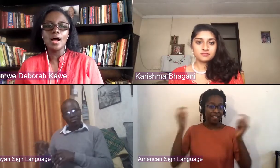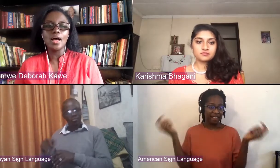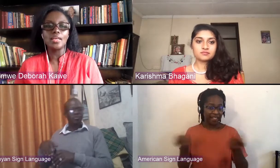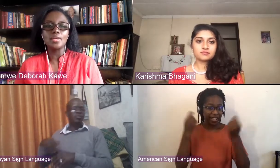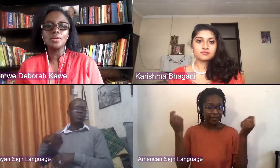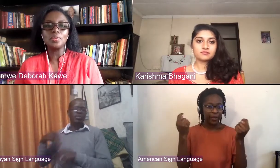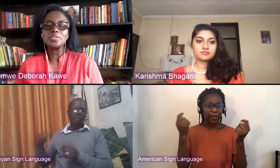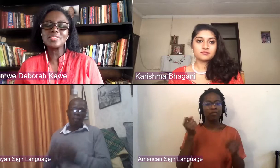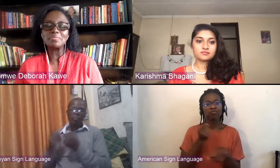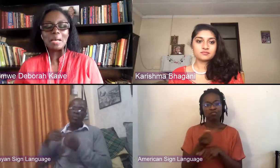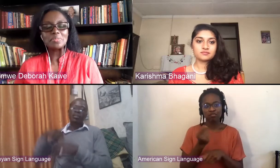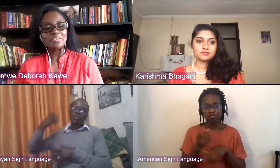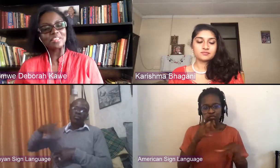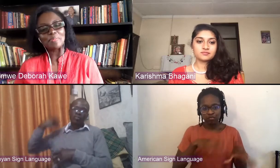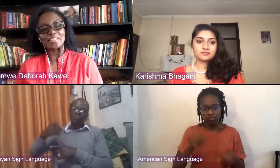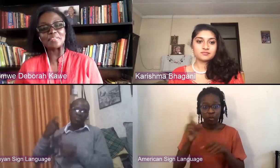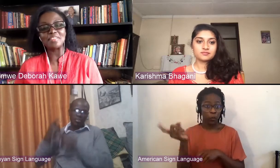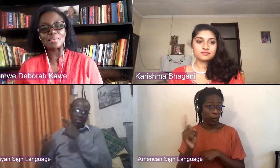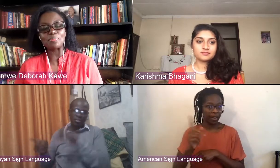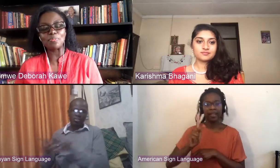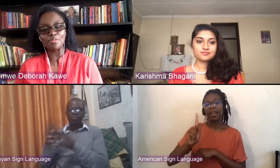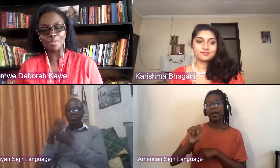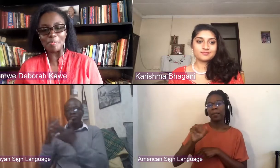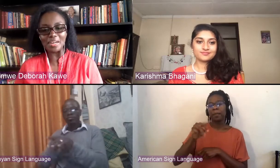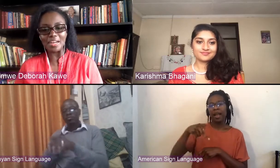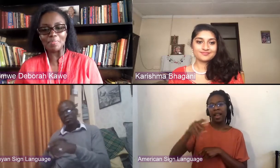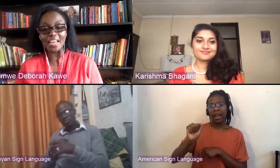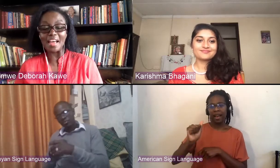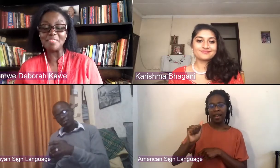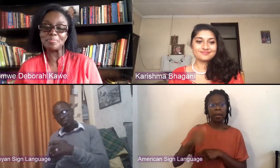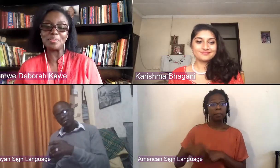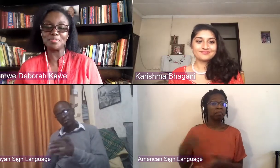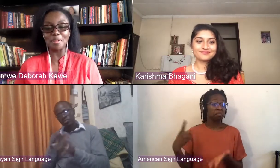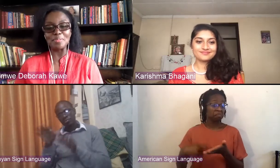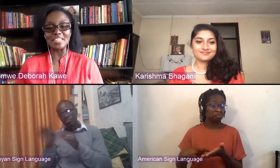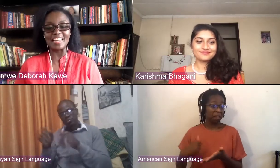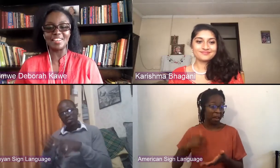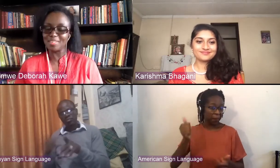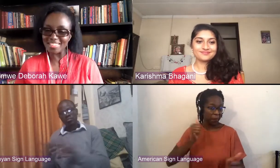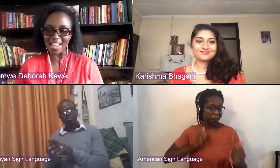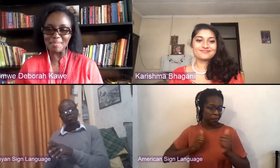I also sometimes define myself as a performer but I haven't performed in a long time.